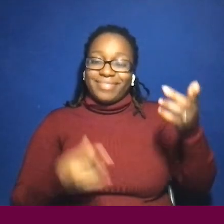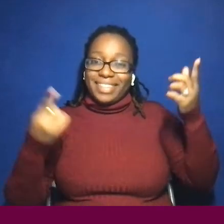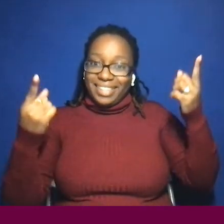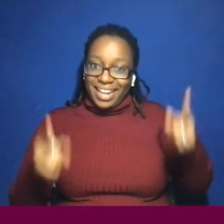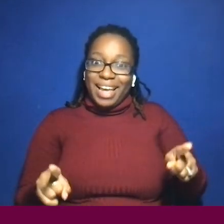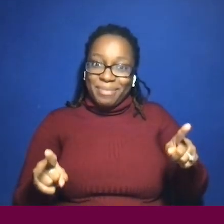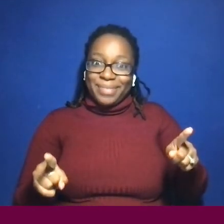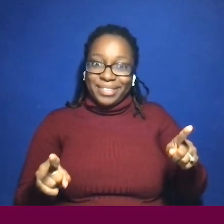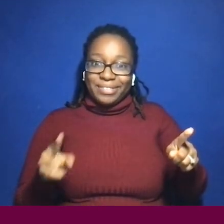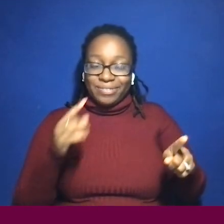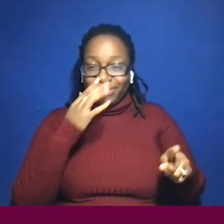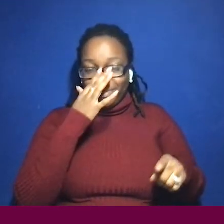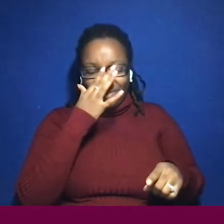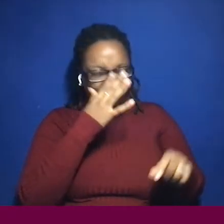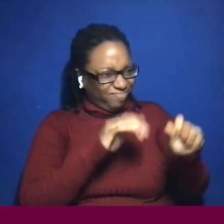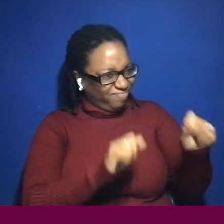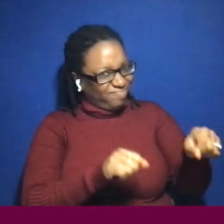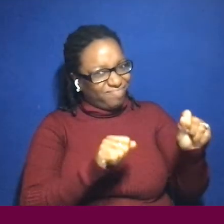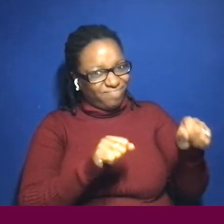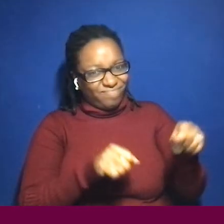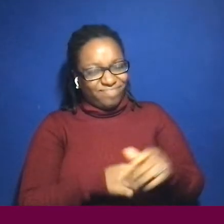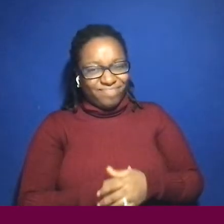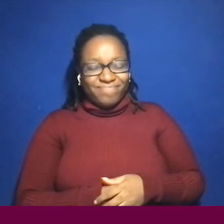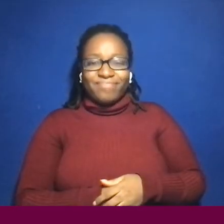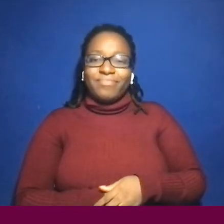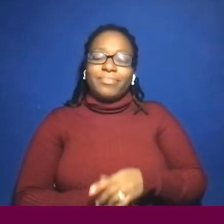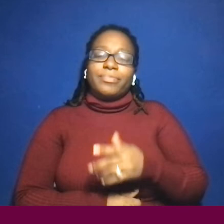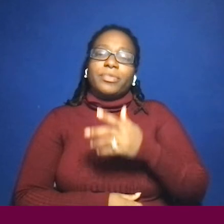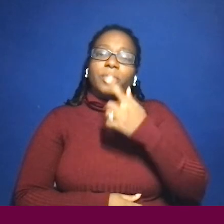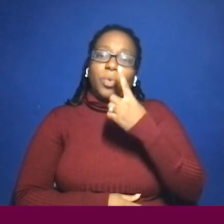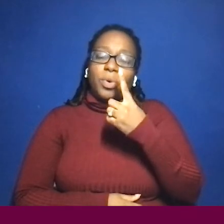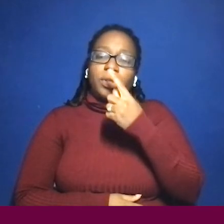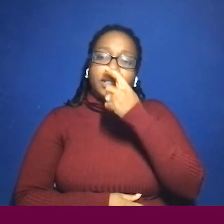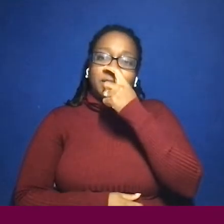Marcie Roth: Oh. Yeah. Sheri Fink: But one of the interesting things that occurred